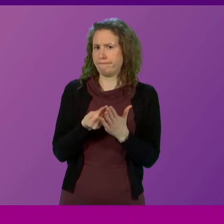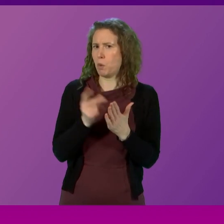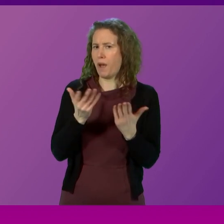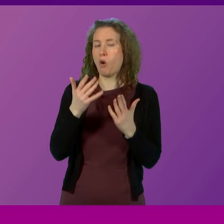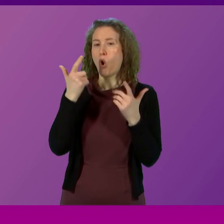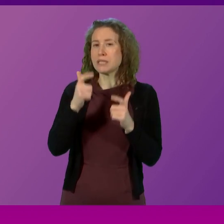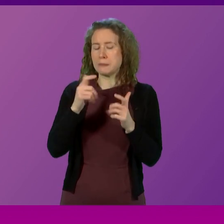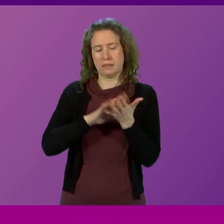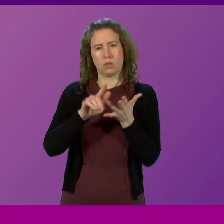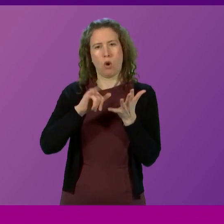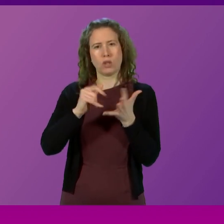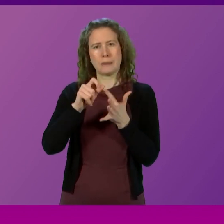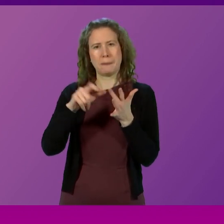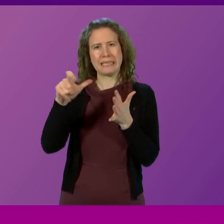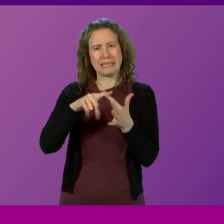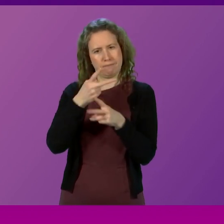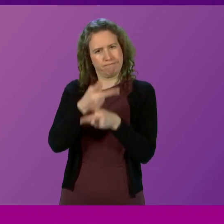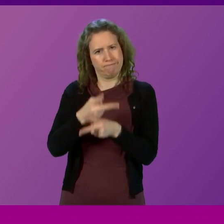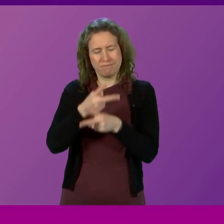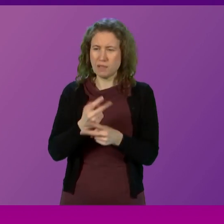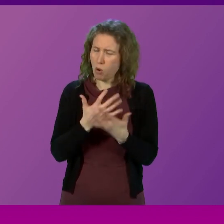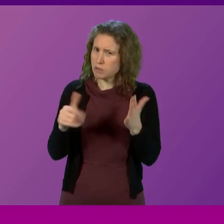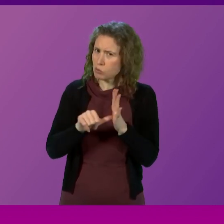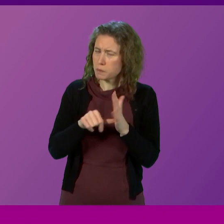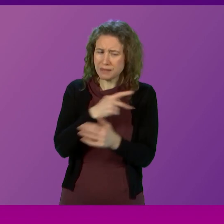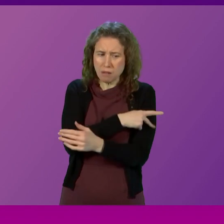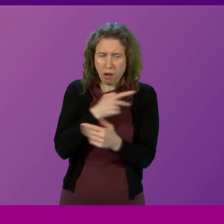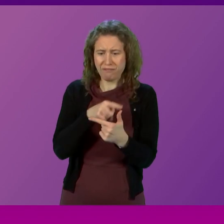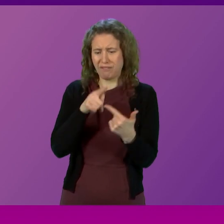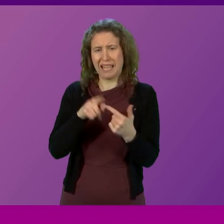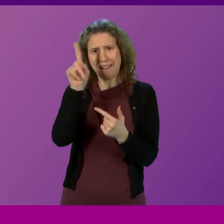sector faces significant pressures with regard to staffing and energy costs. I met